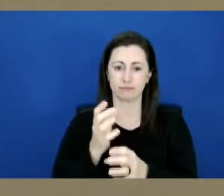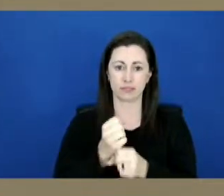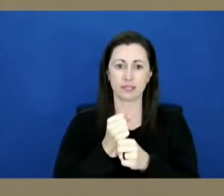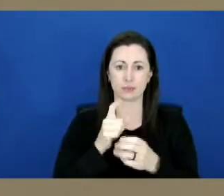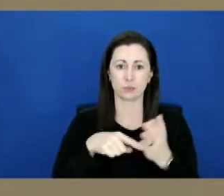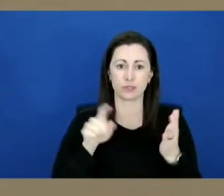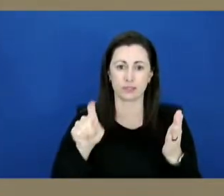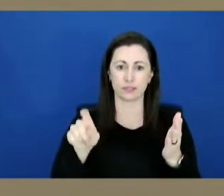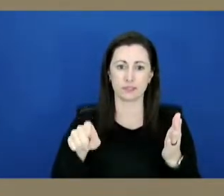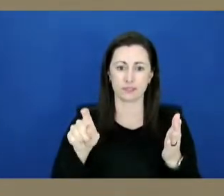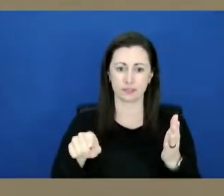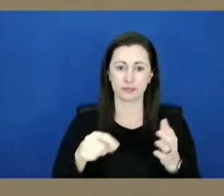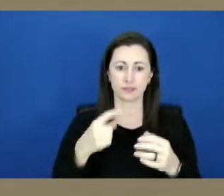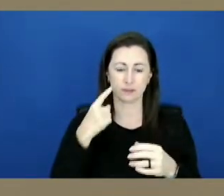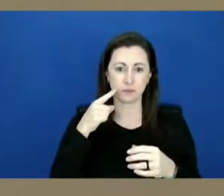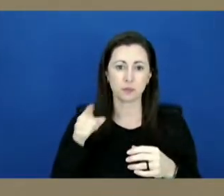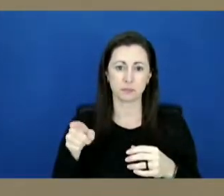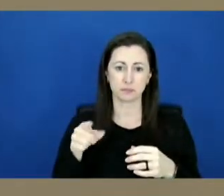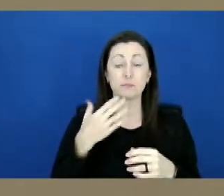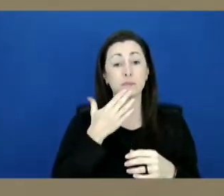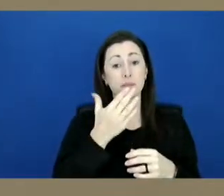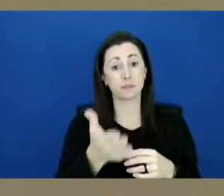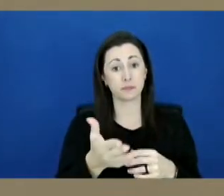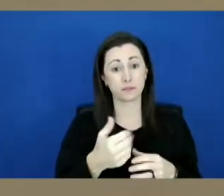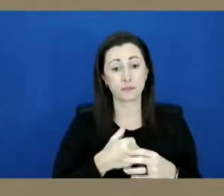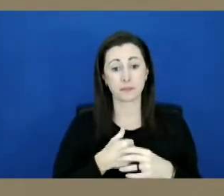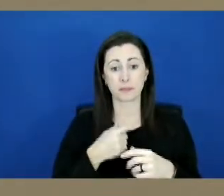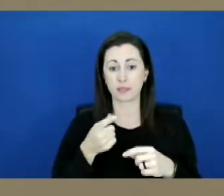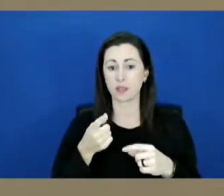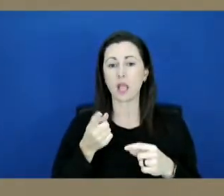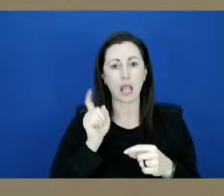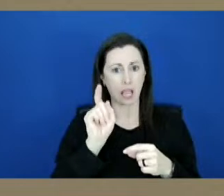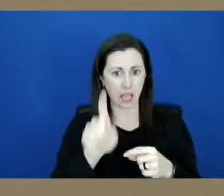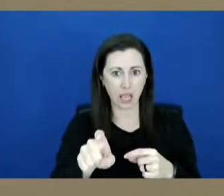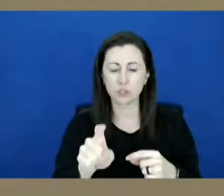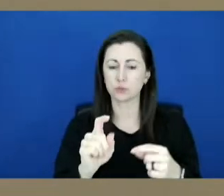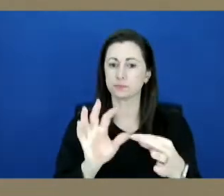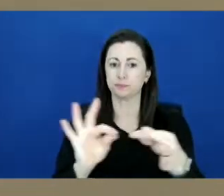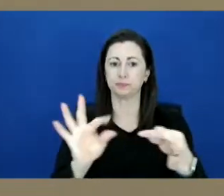AND I PRAY THAT HE WOULD GET